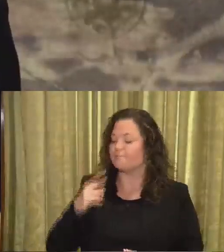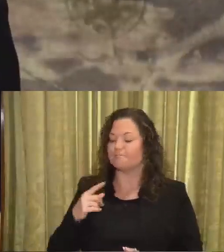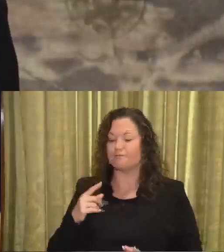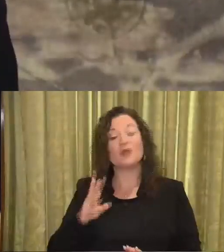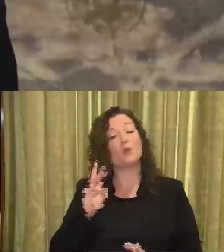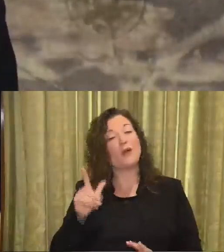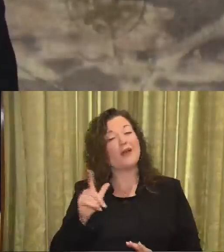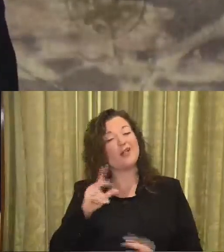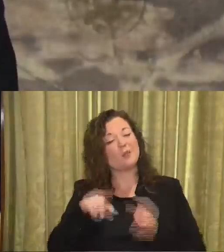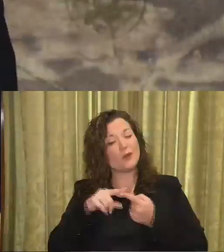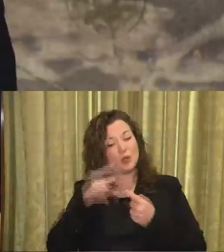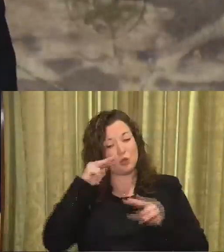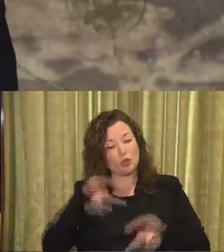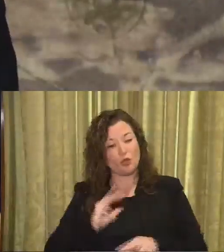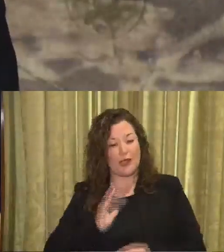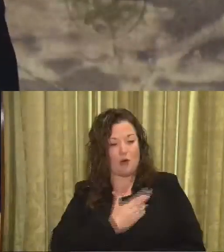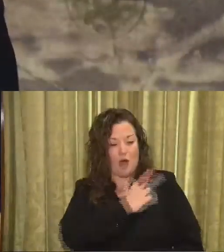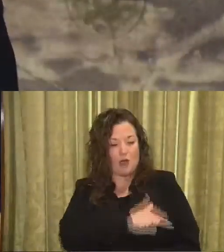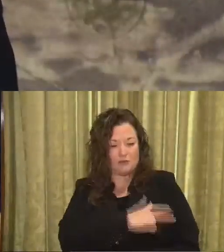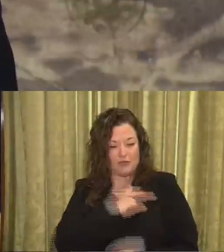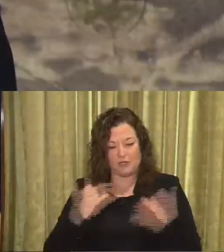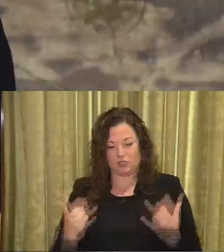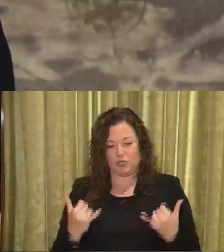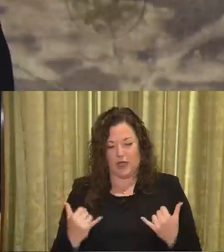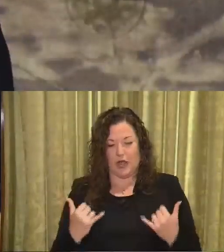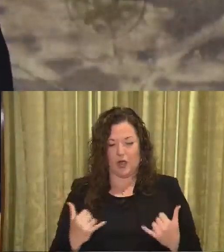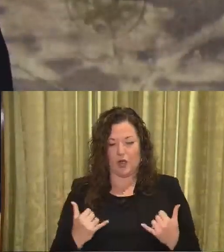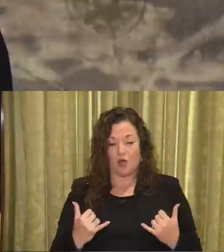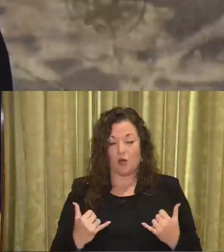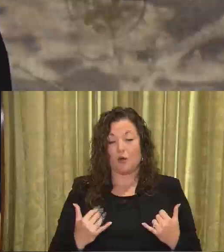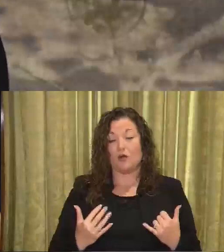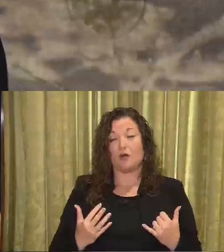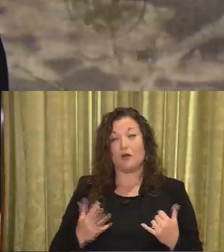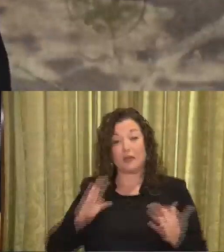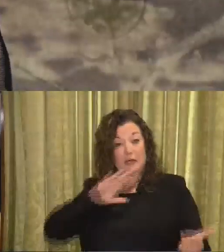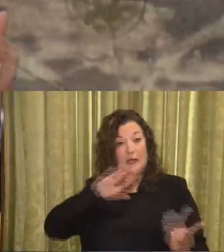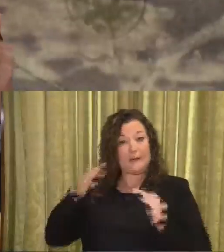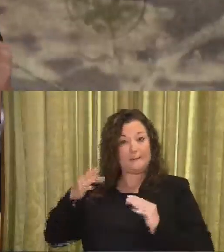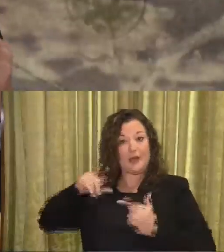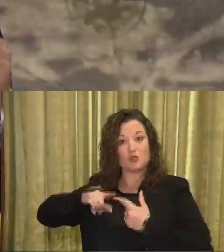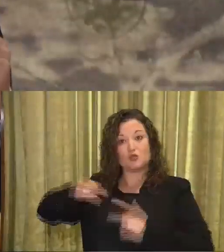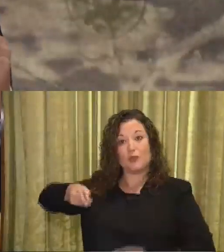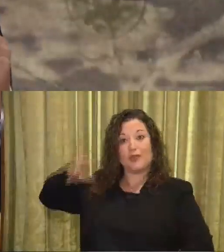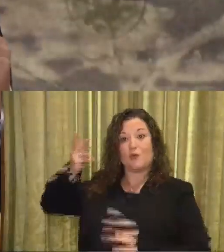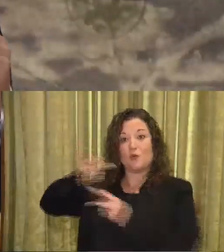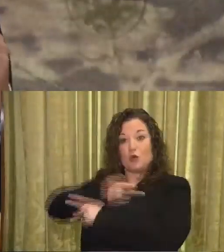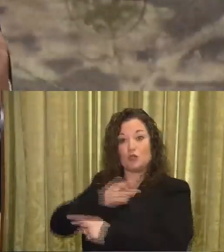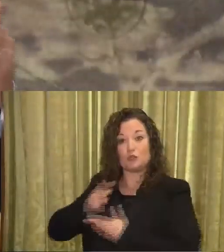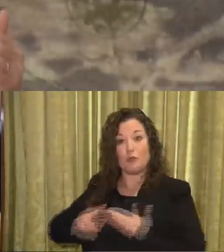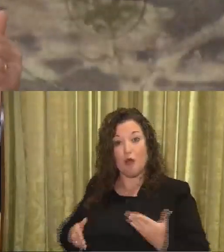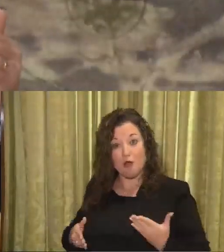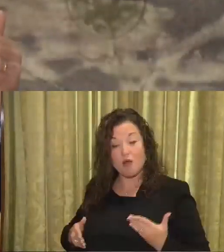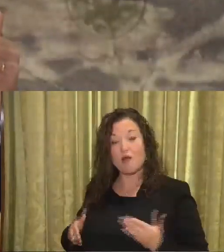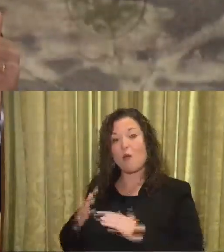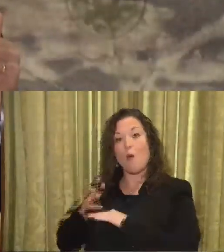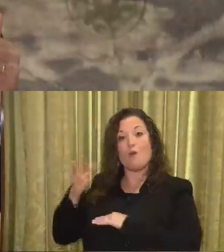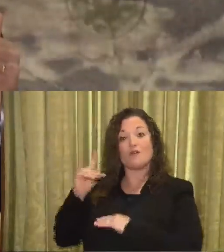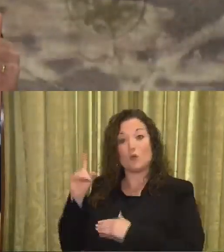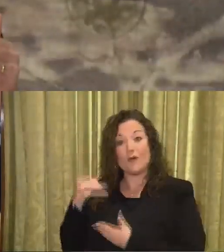which is what about 30% of what it was at the height of when we had over